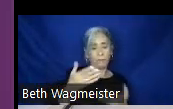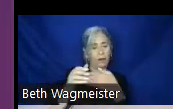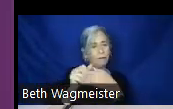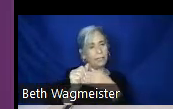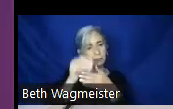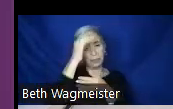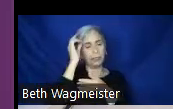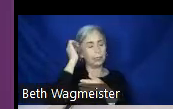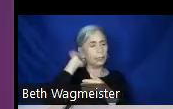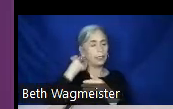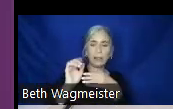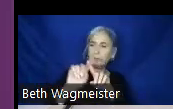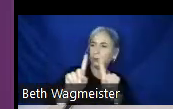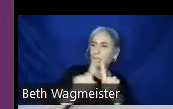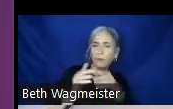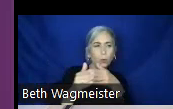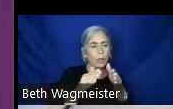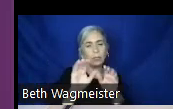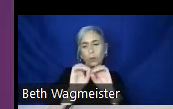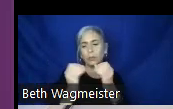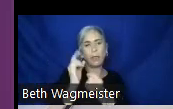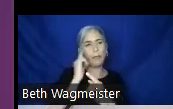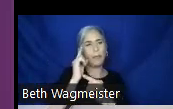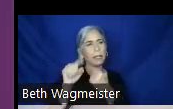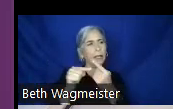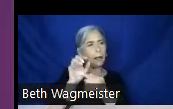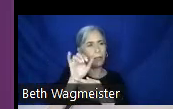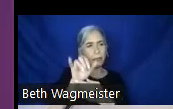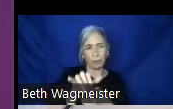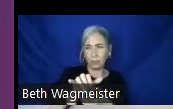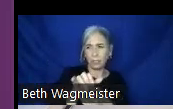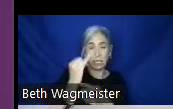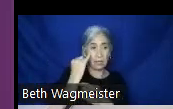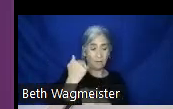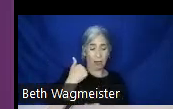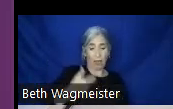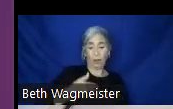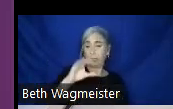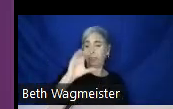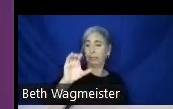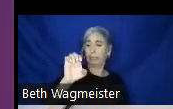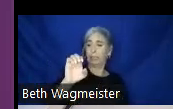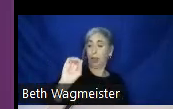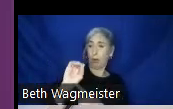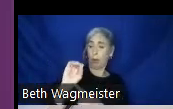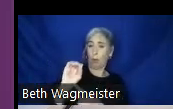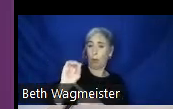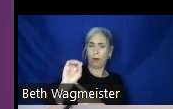ways that organizations think about governance like this. If I was the CEO, not of Sanity, but a